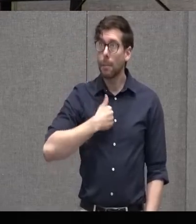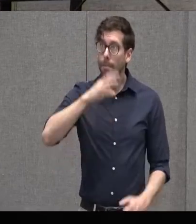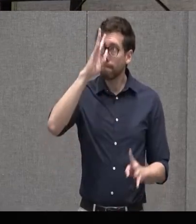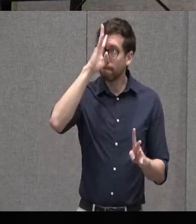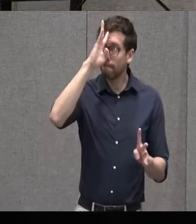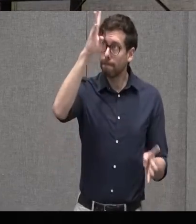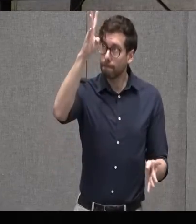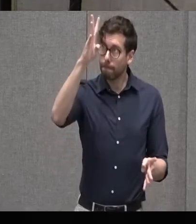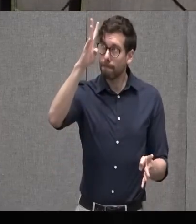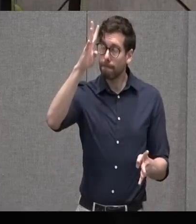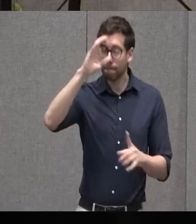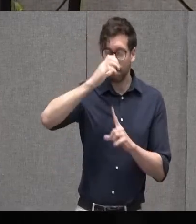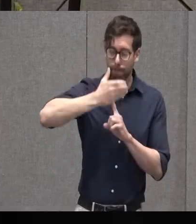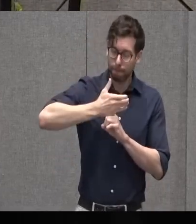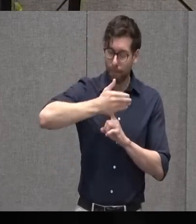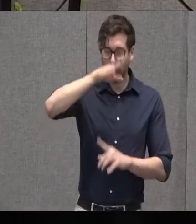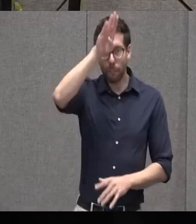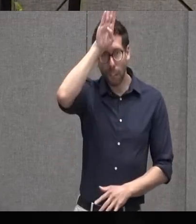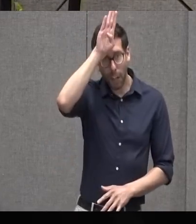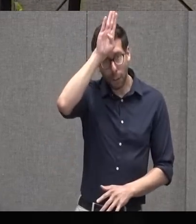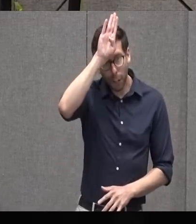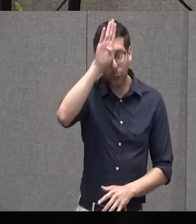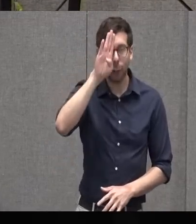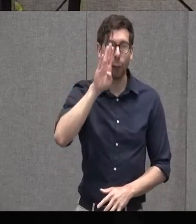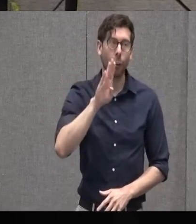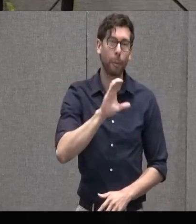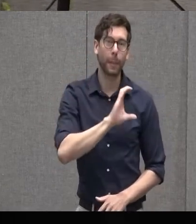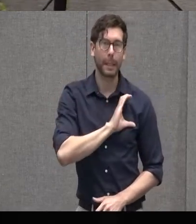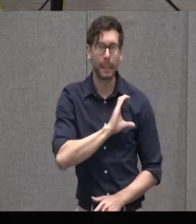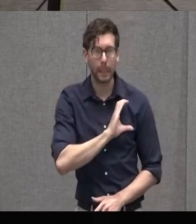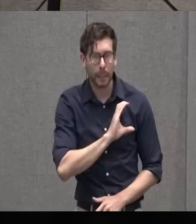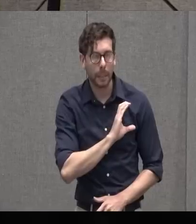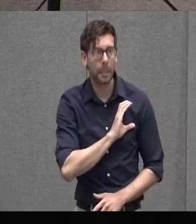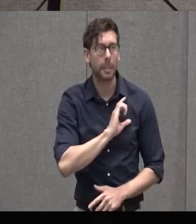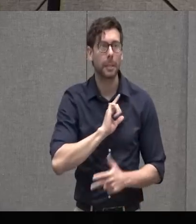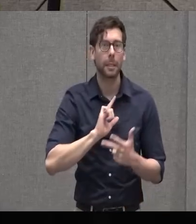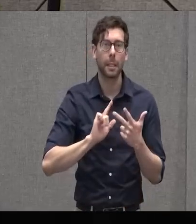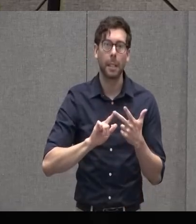a police officer, an airplane pilot.